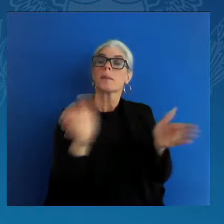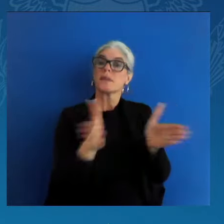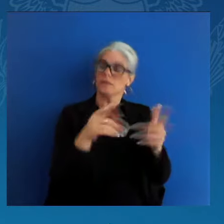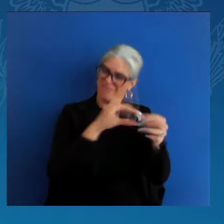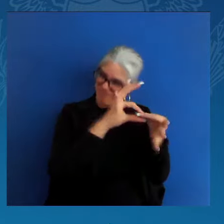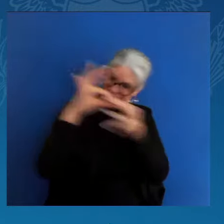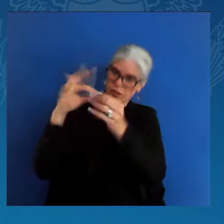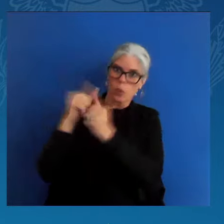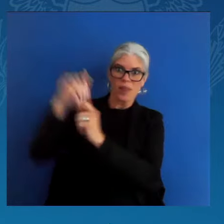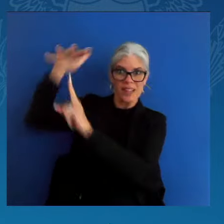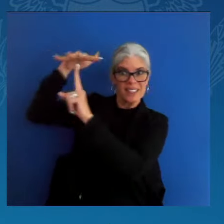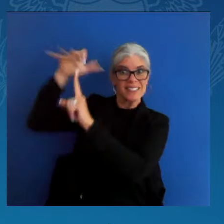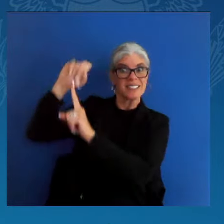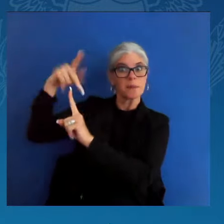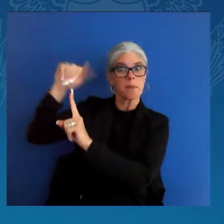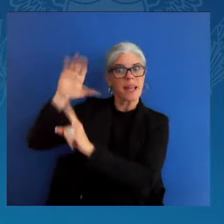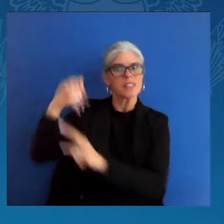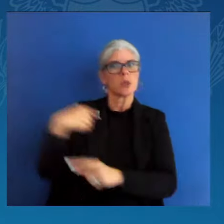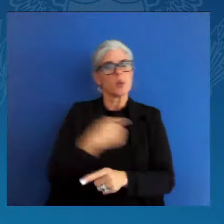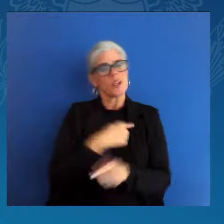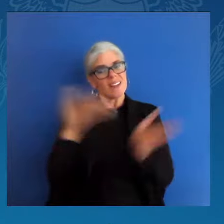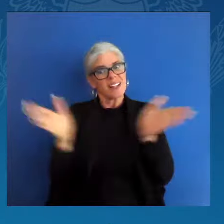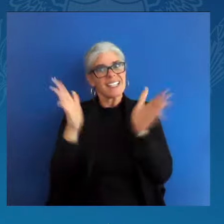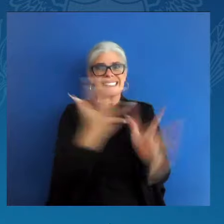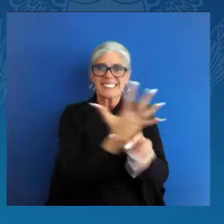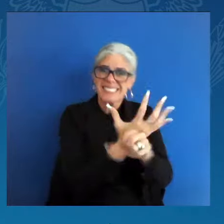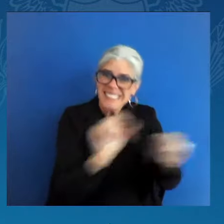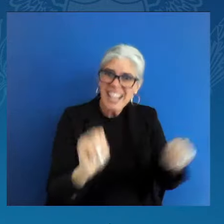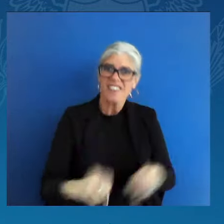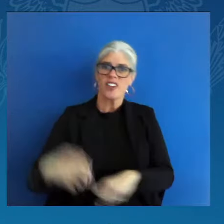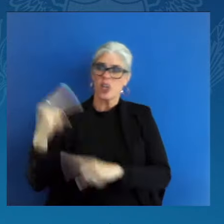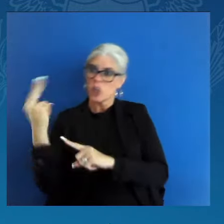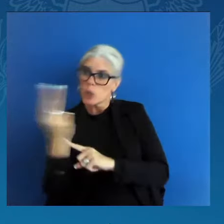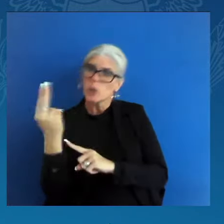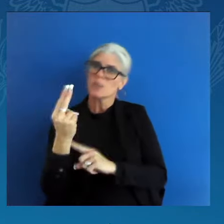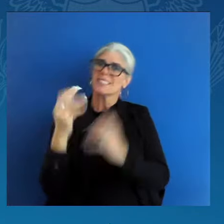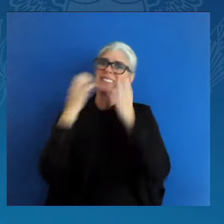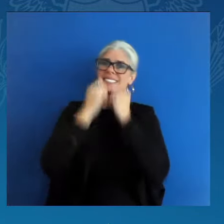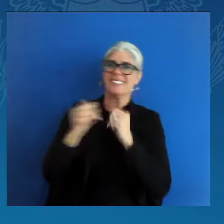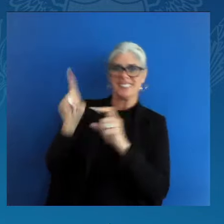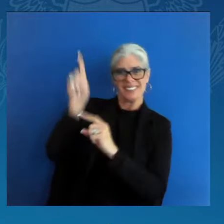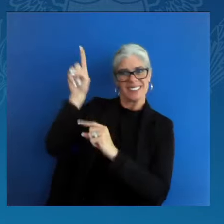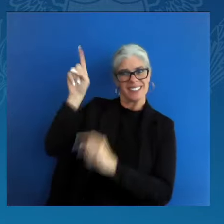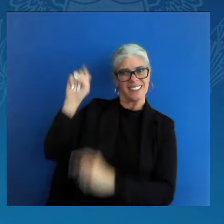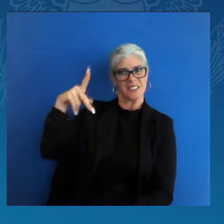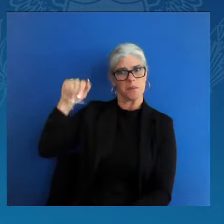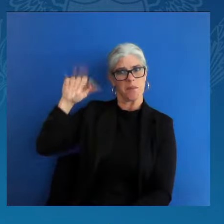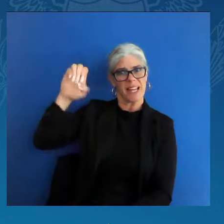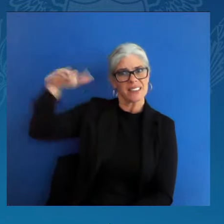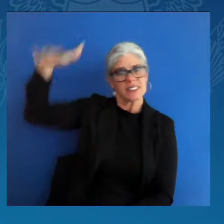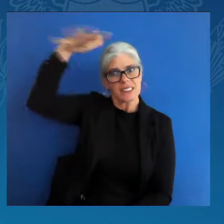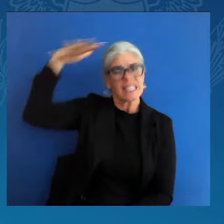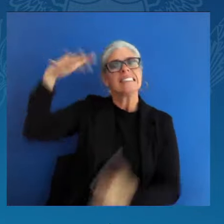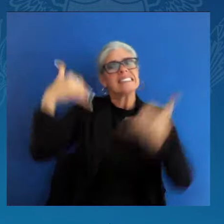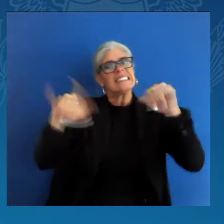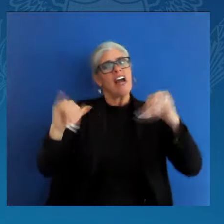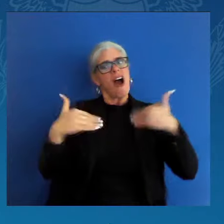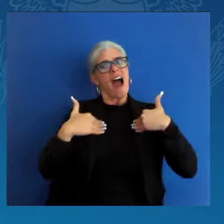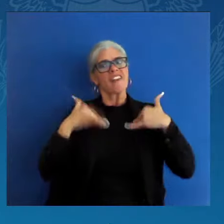to ensure that we do not stifle innovation. We intend that these domestic rules will serve